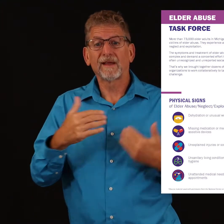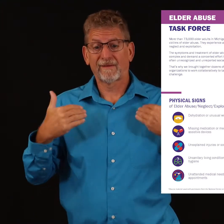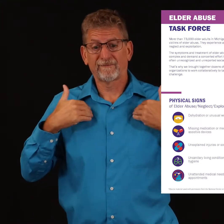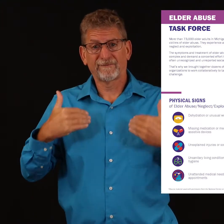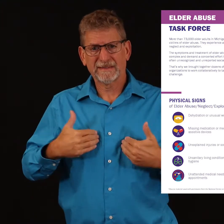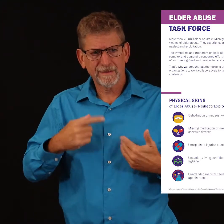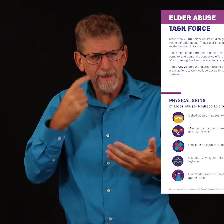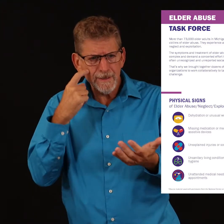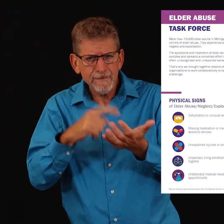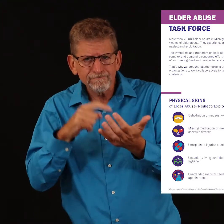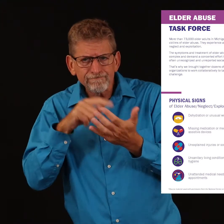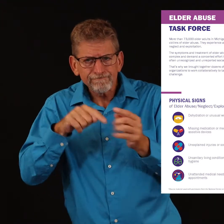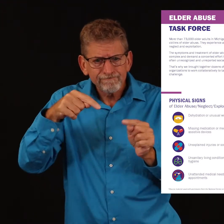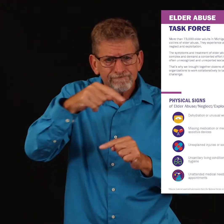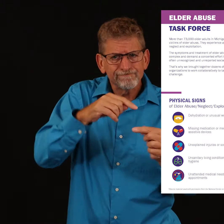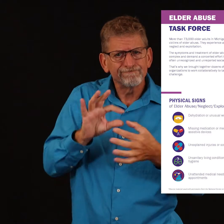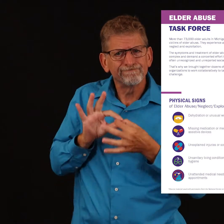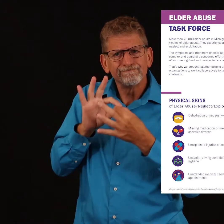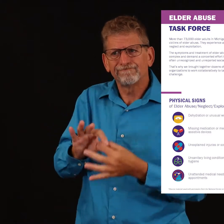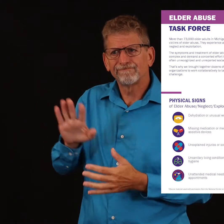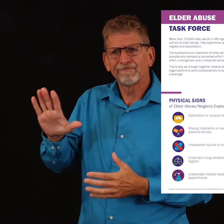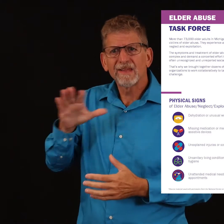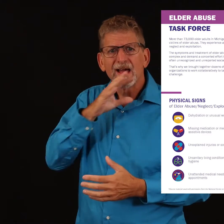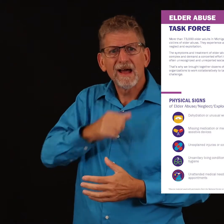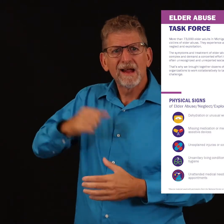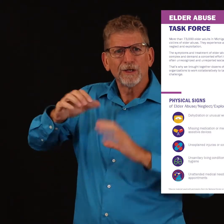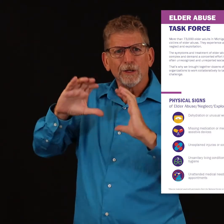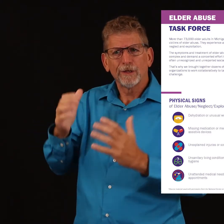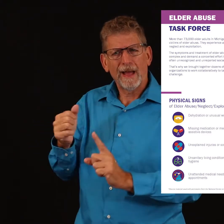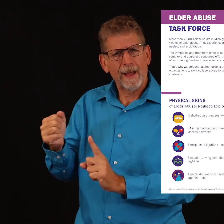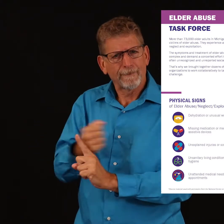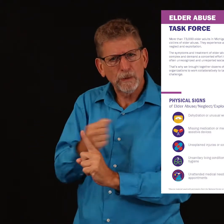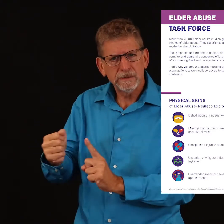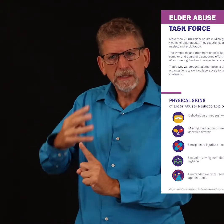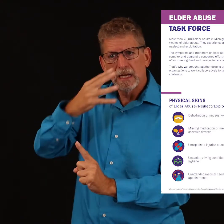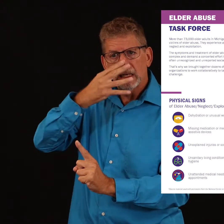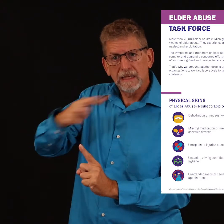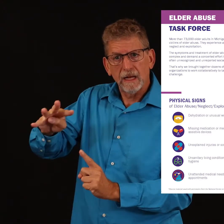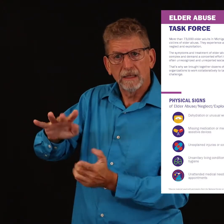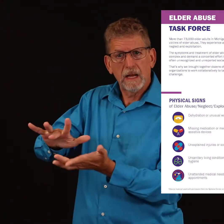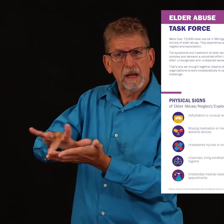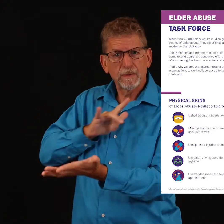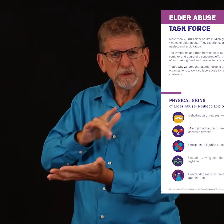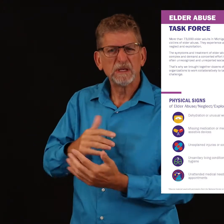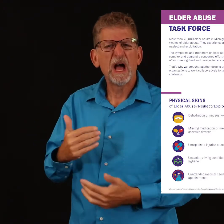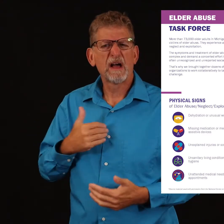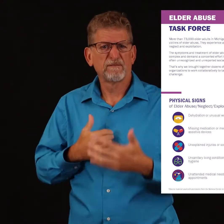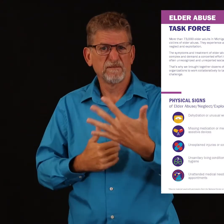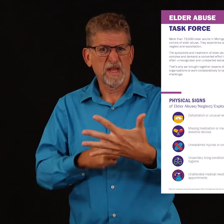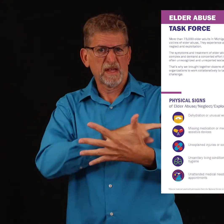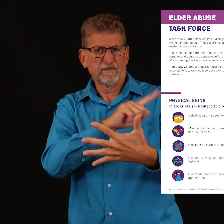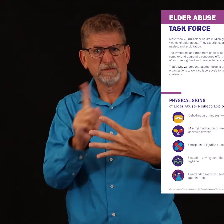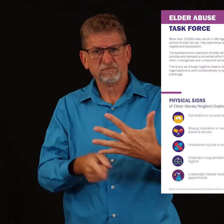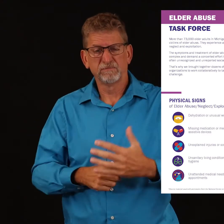Physical Signs of Elder Abuse/Neglect/Exploitation